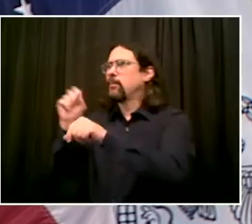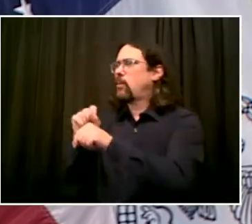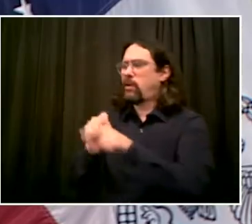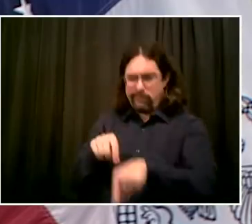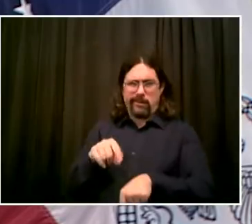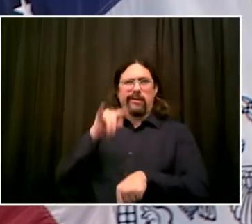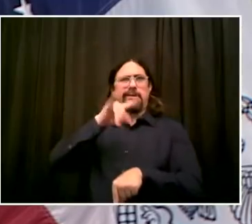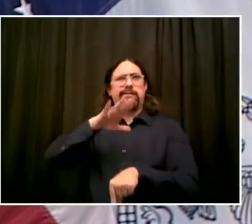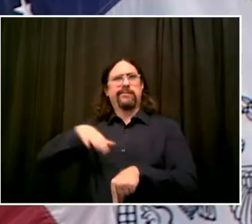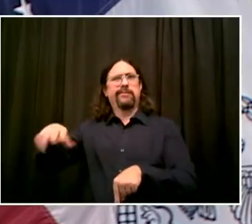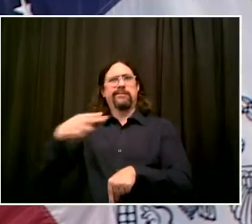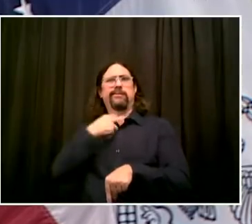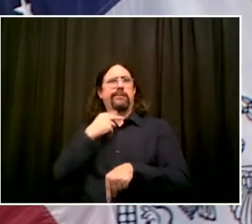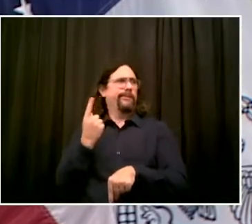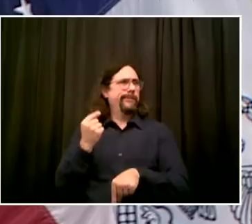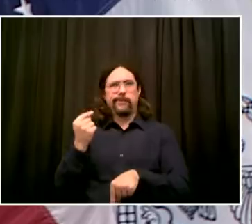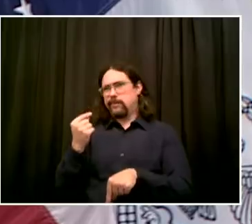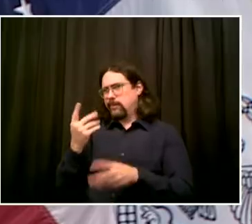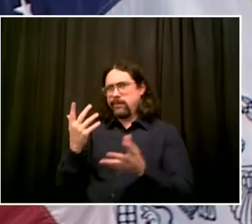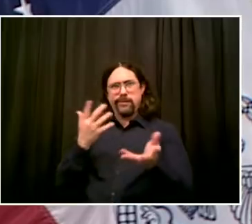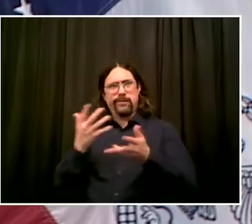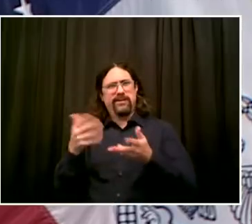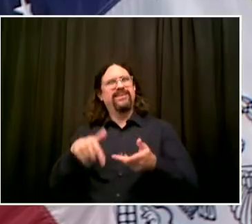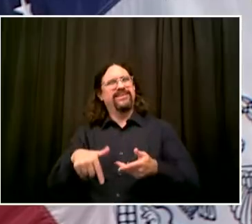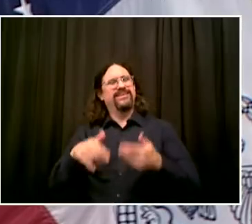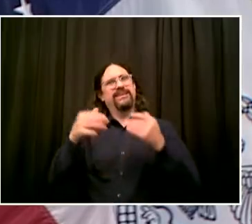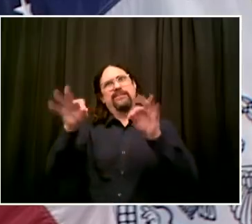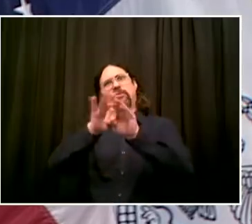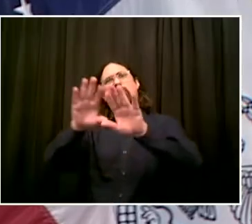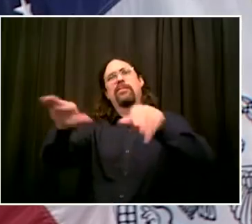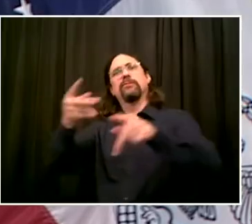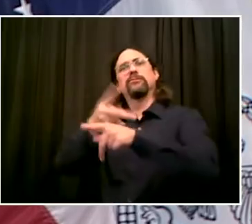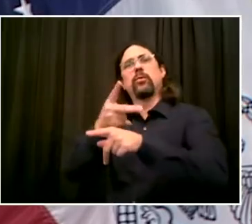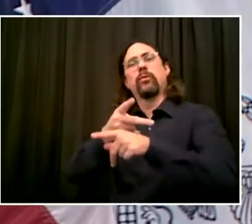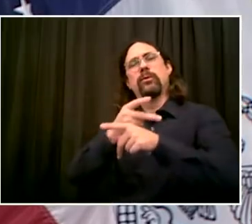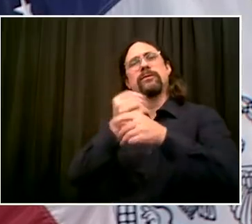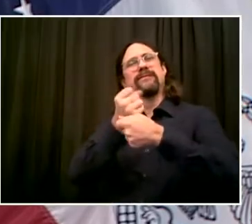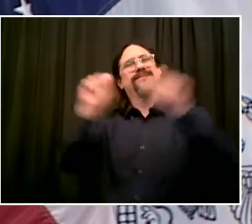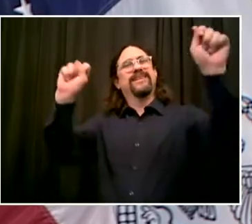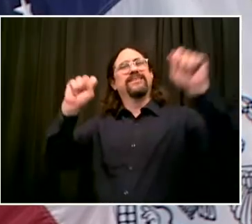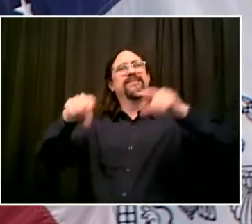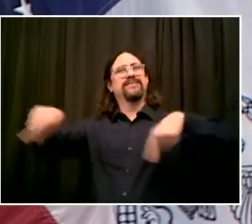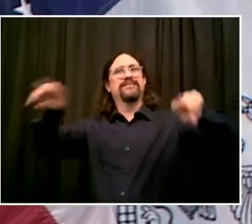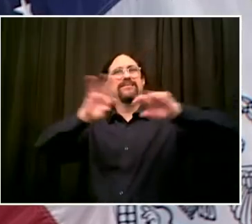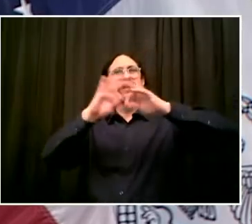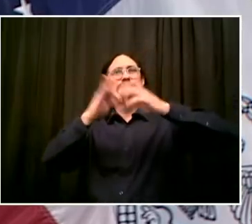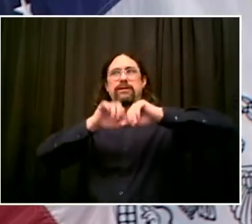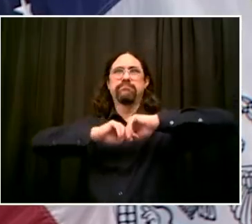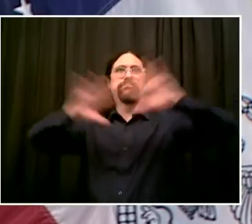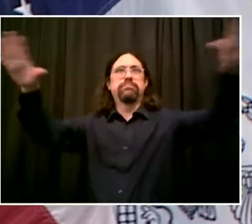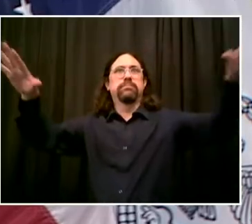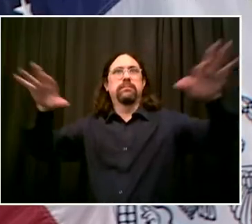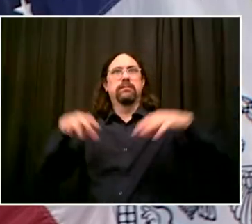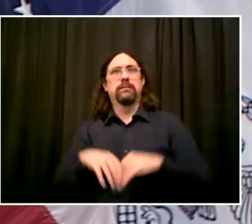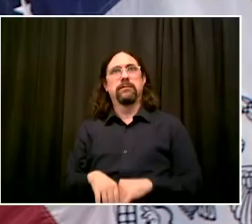I KEEP BRINGING THINGS BACK TO